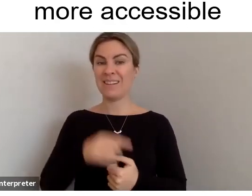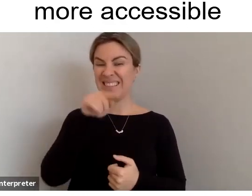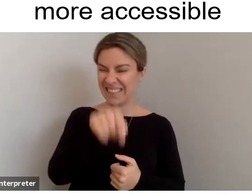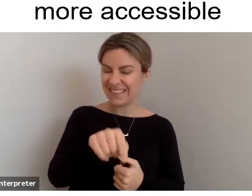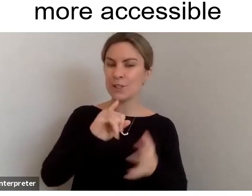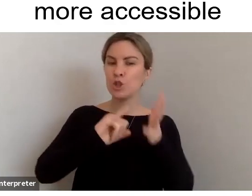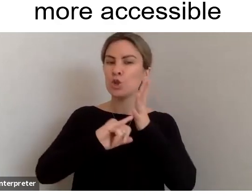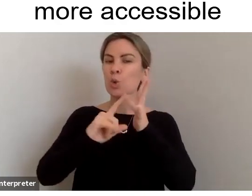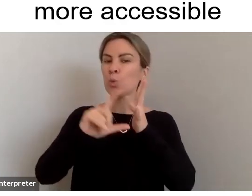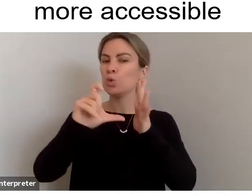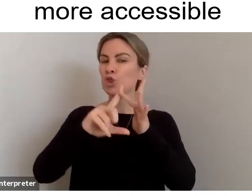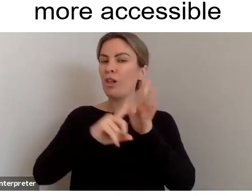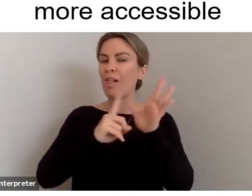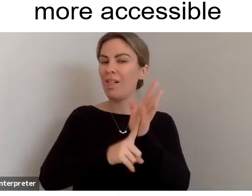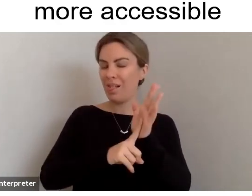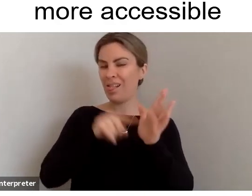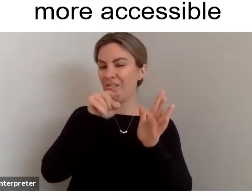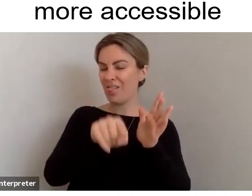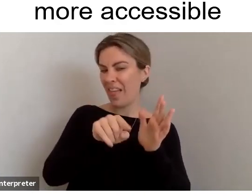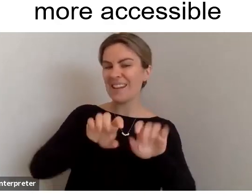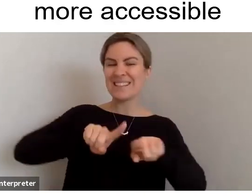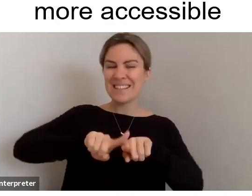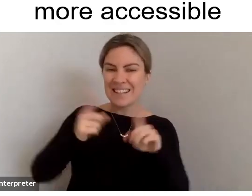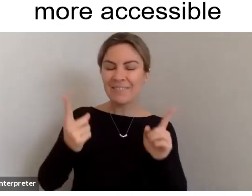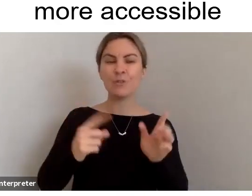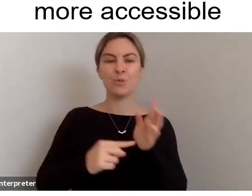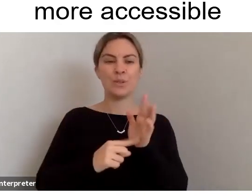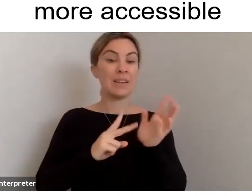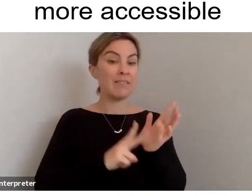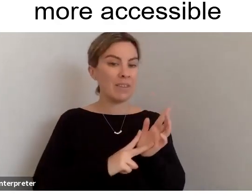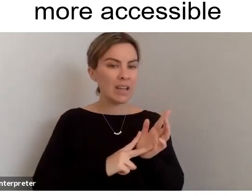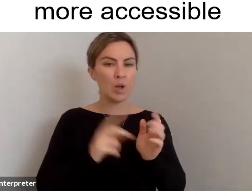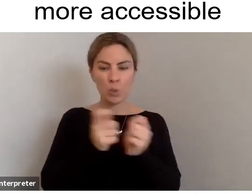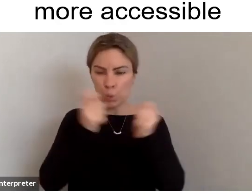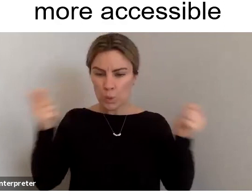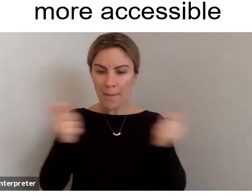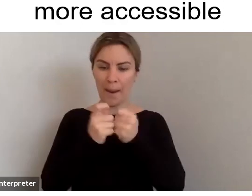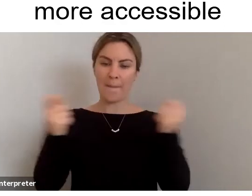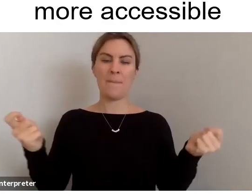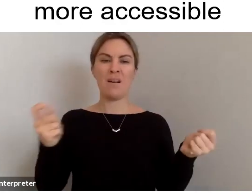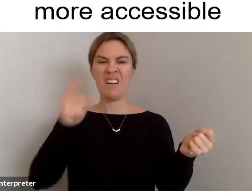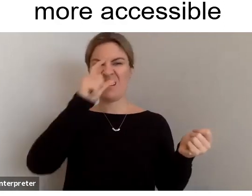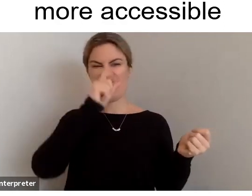social media different from television, newspapers, you can get the feedback right away.